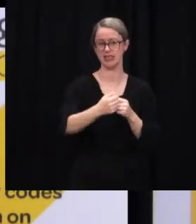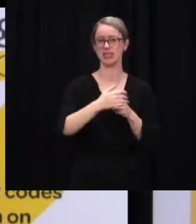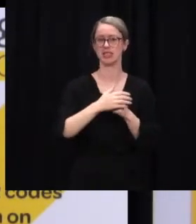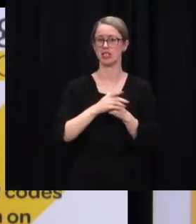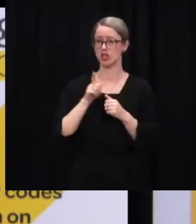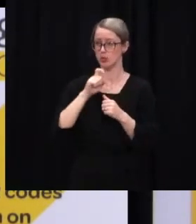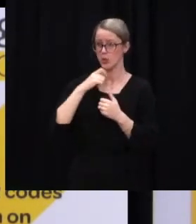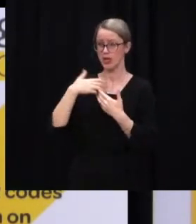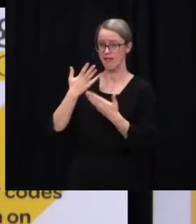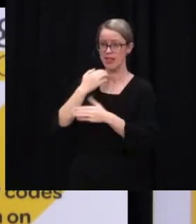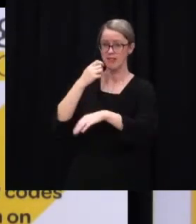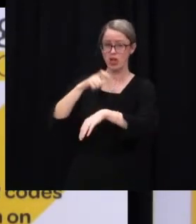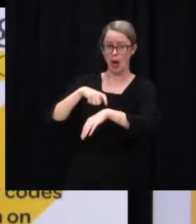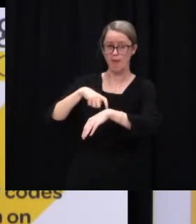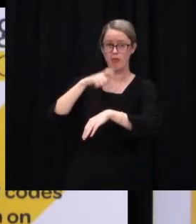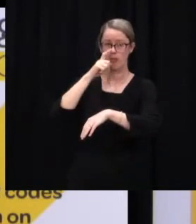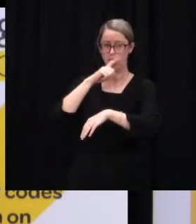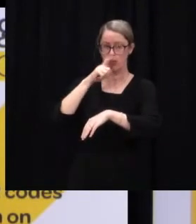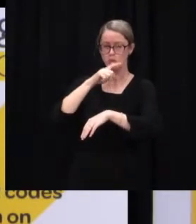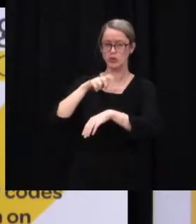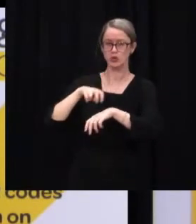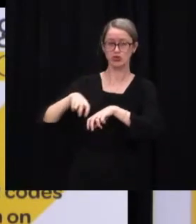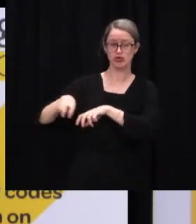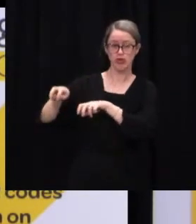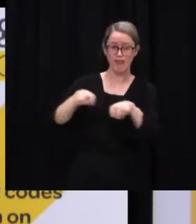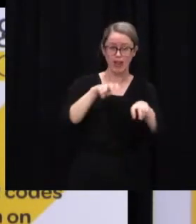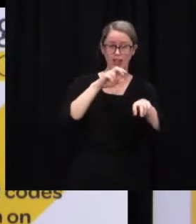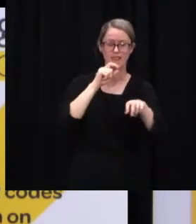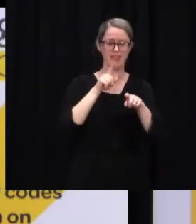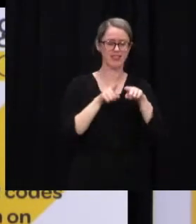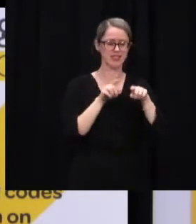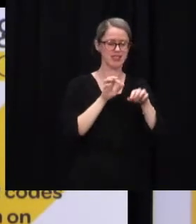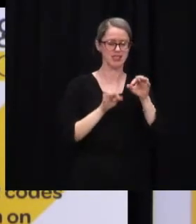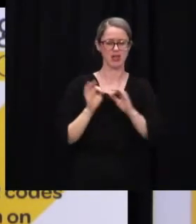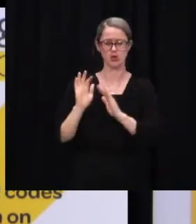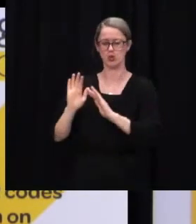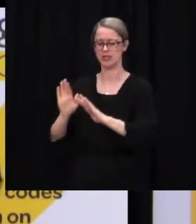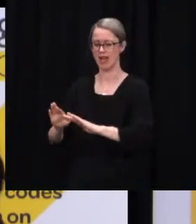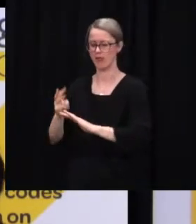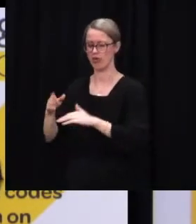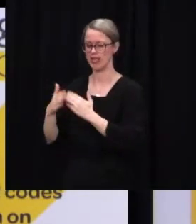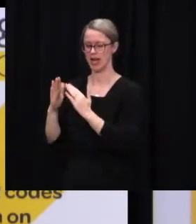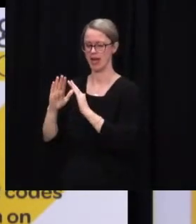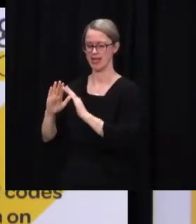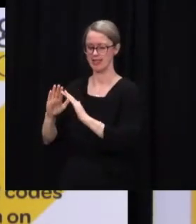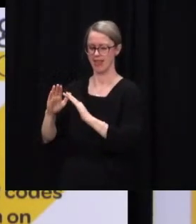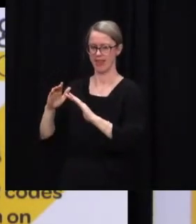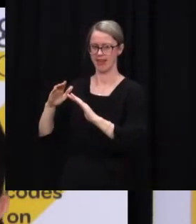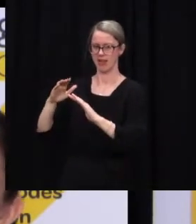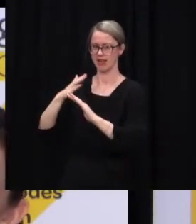will work better in this